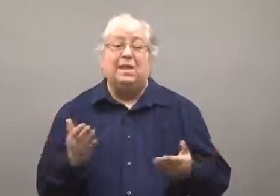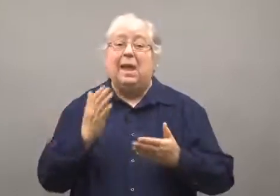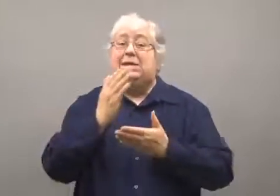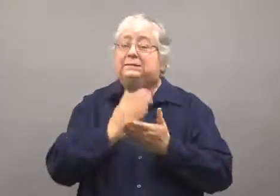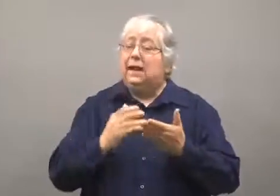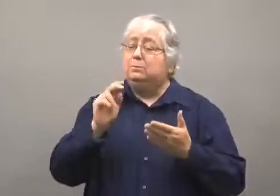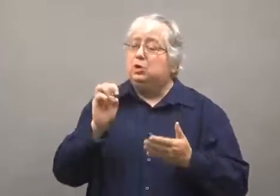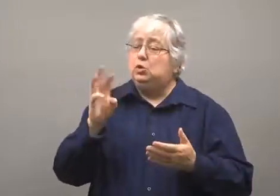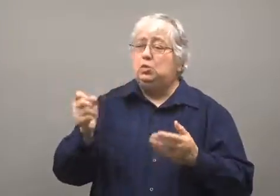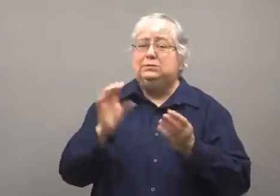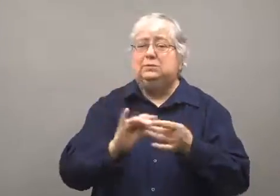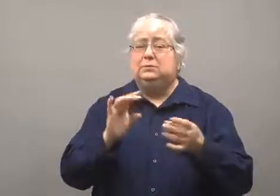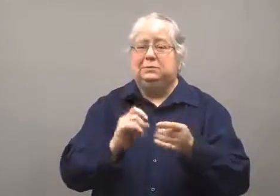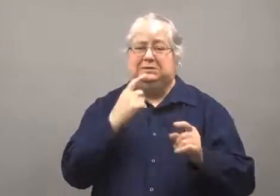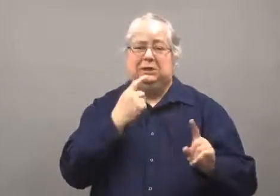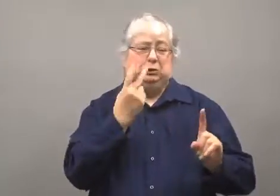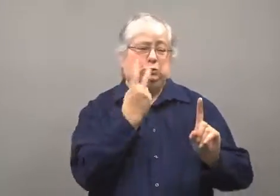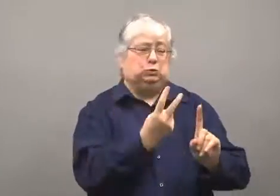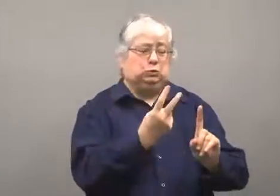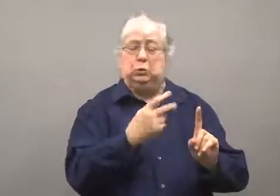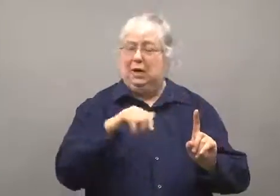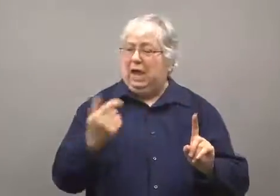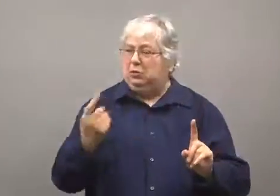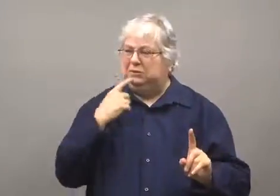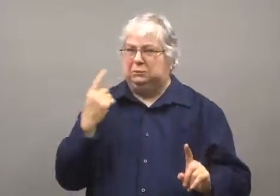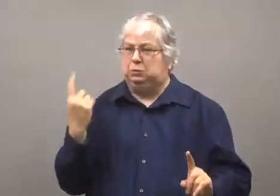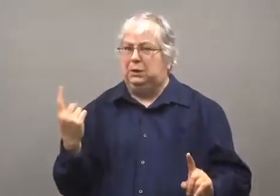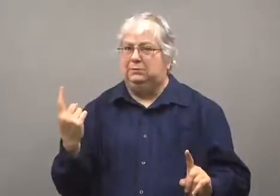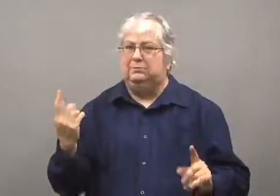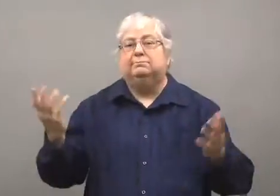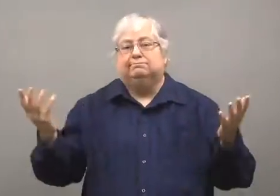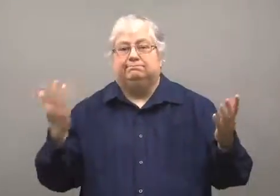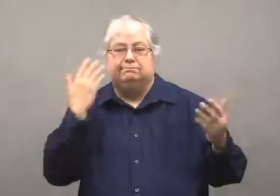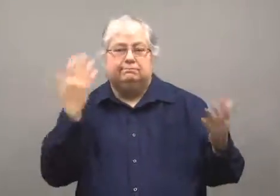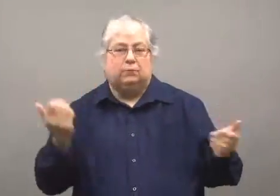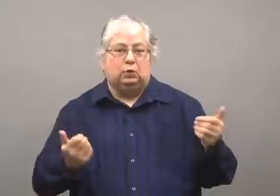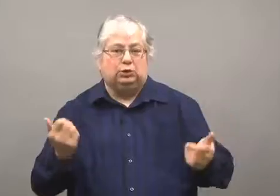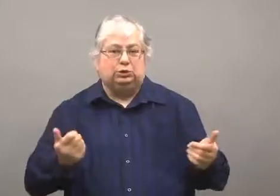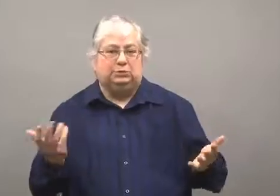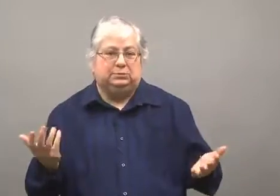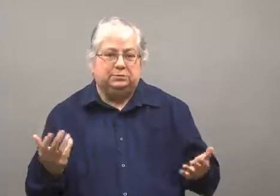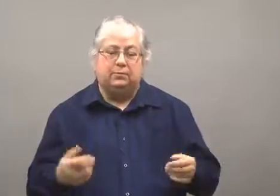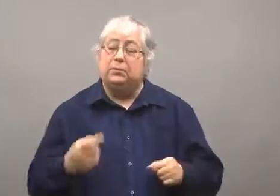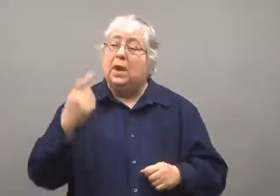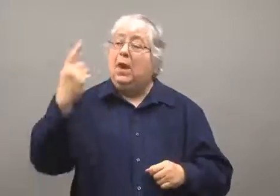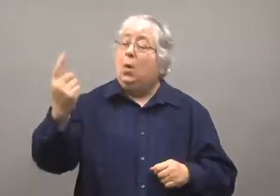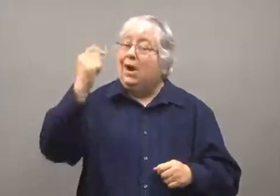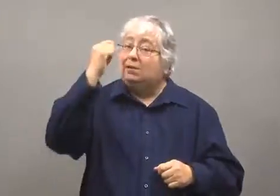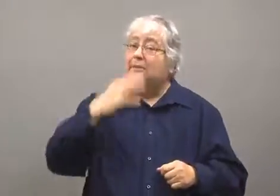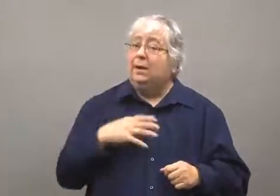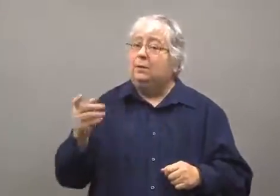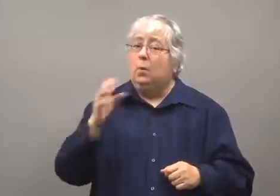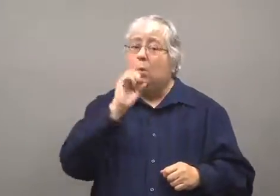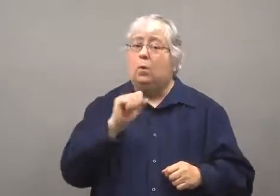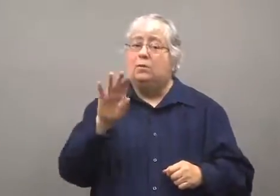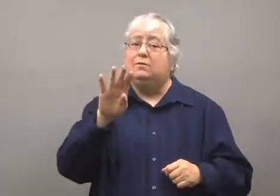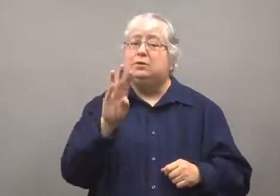Some news stories said two died during the move, others said only one.